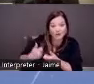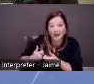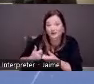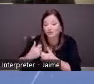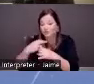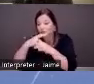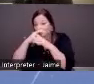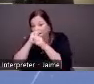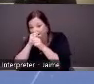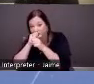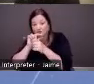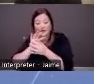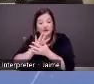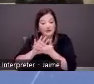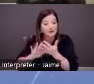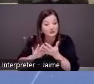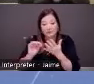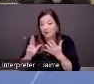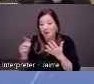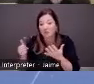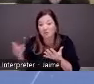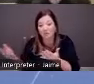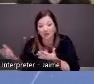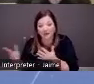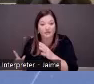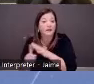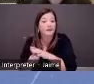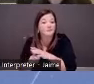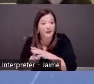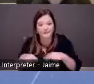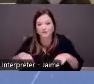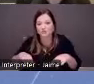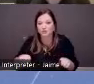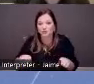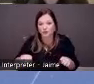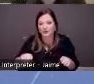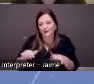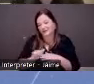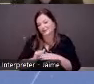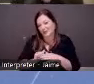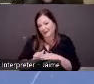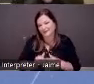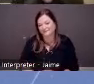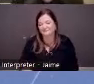or any other thing that popped up during the trainings.